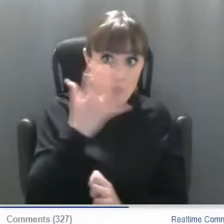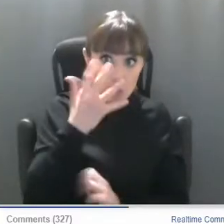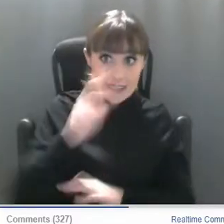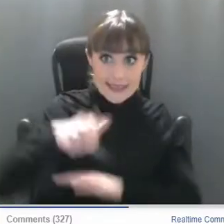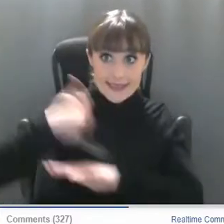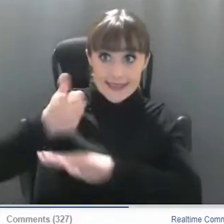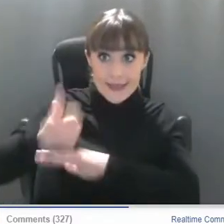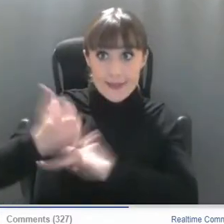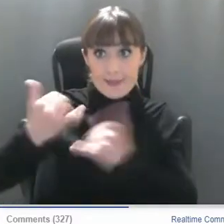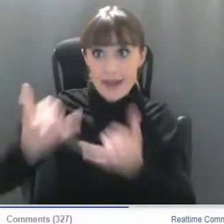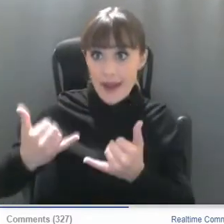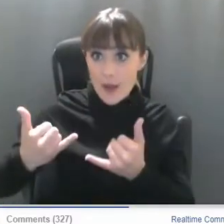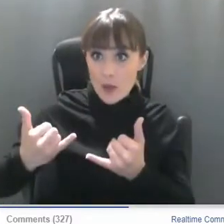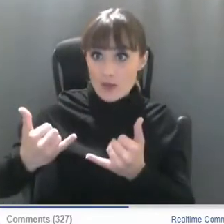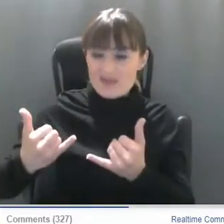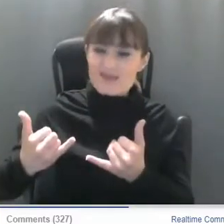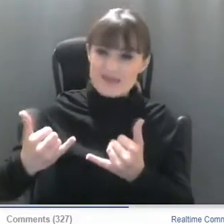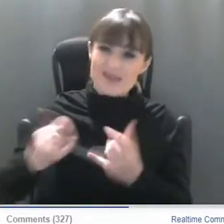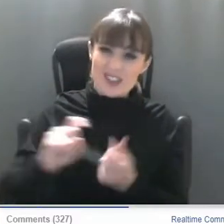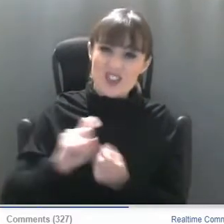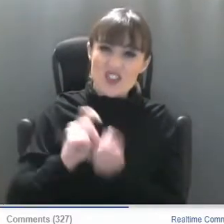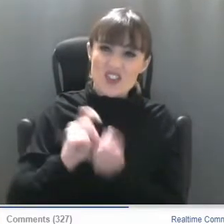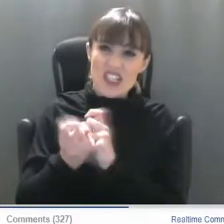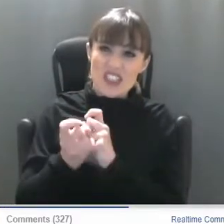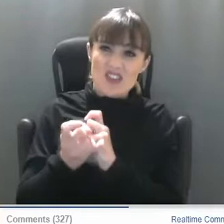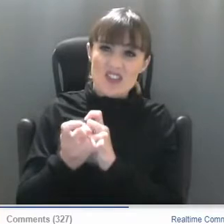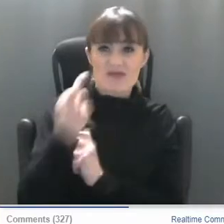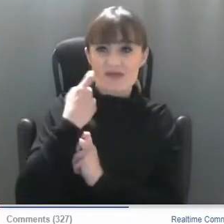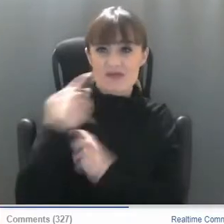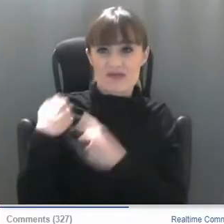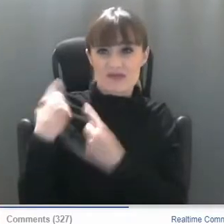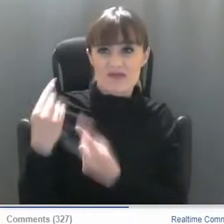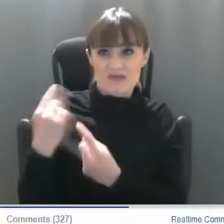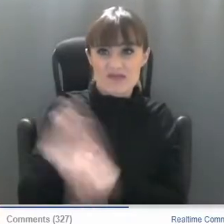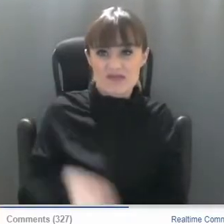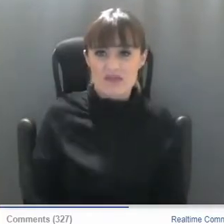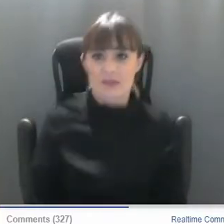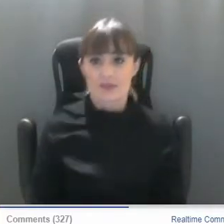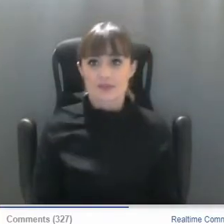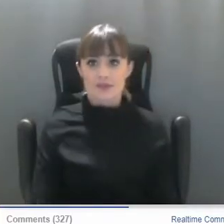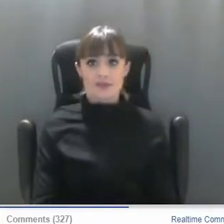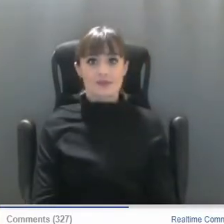same experience that you might be used to. There's our little runaway stroller, still.